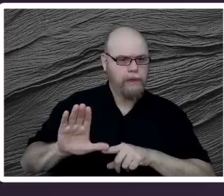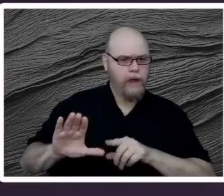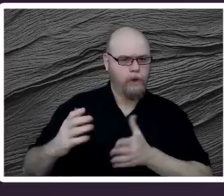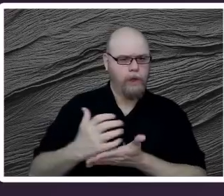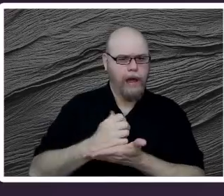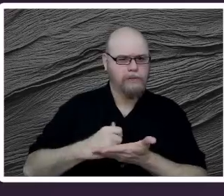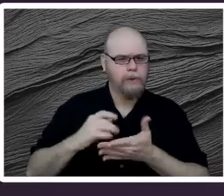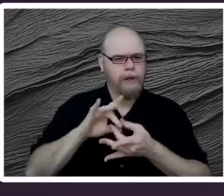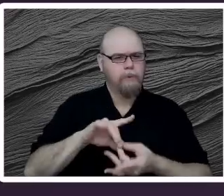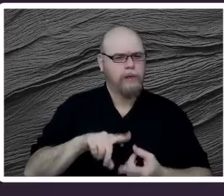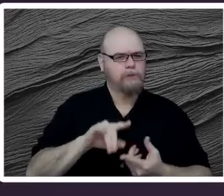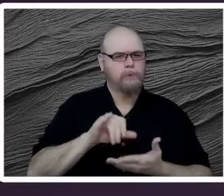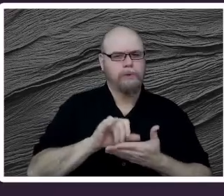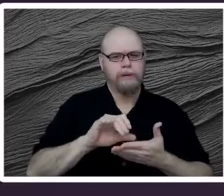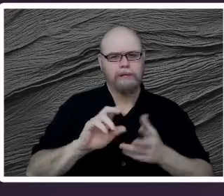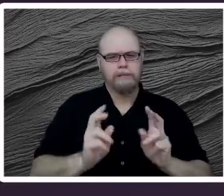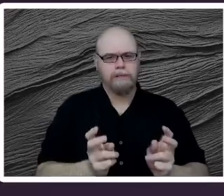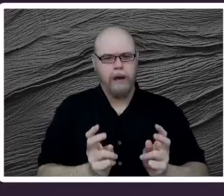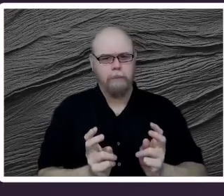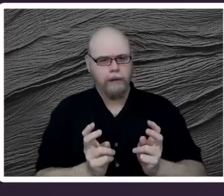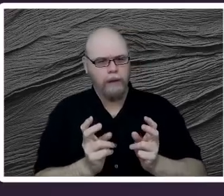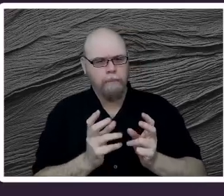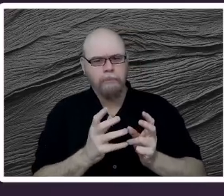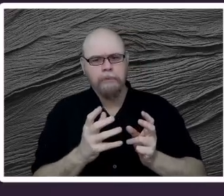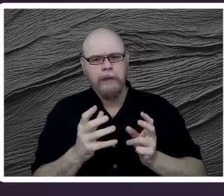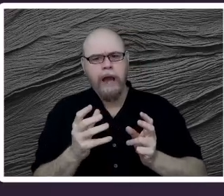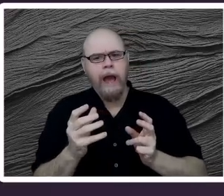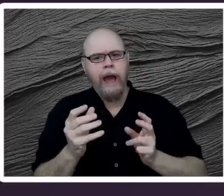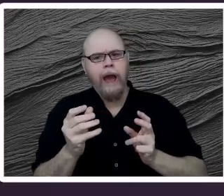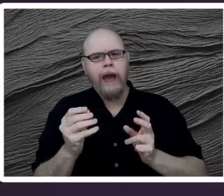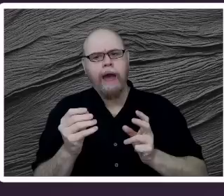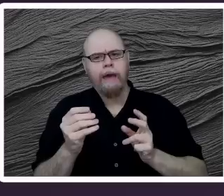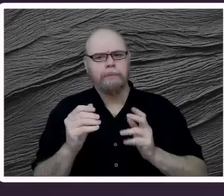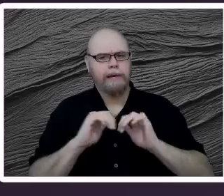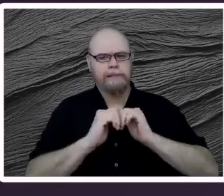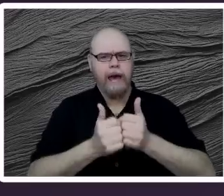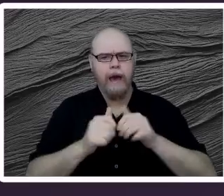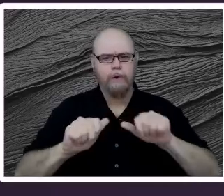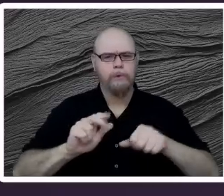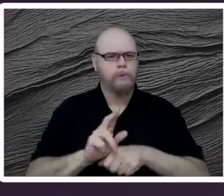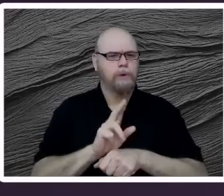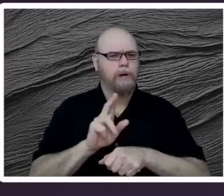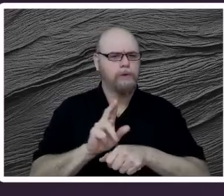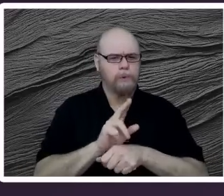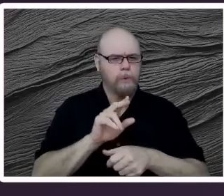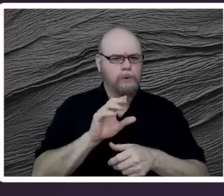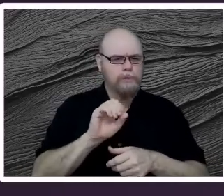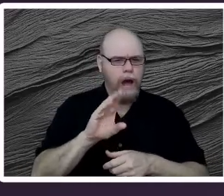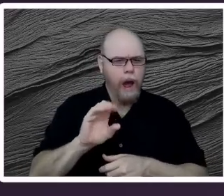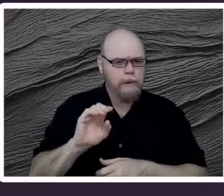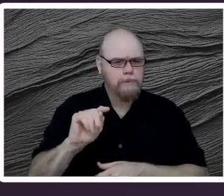this is an example of how you might be able to show objects from your community